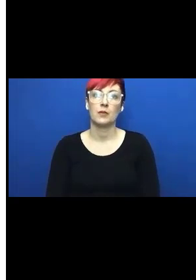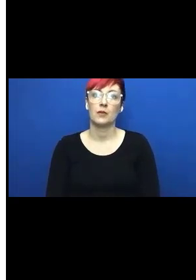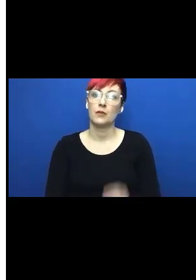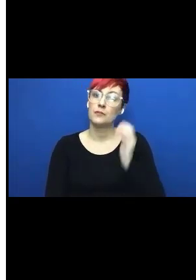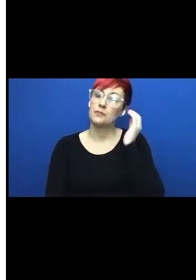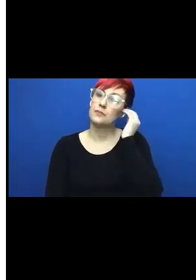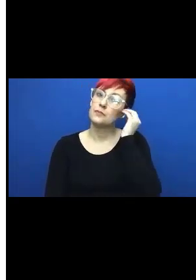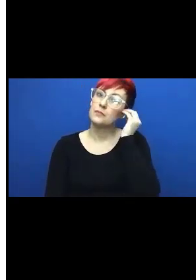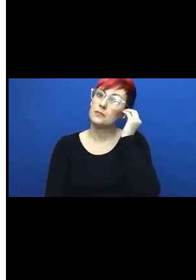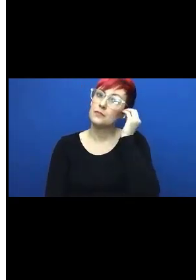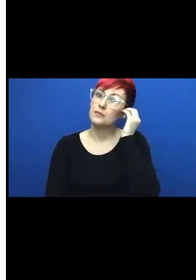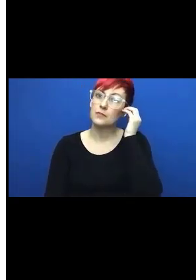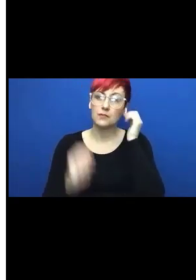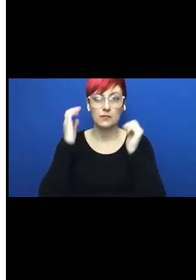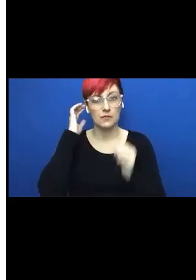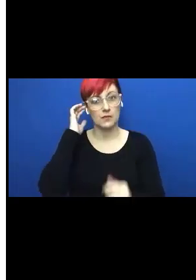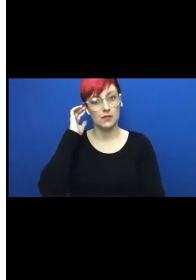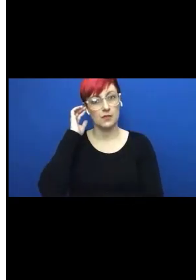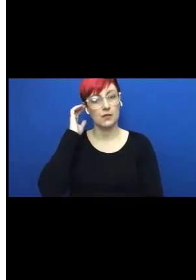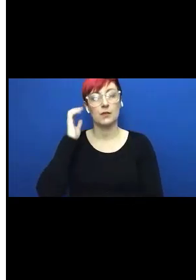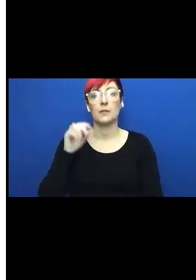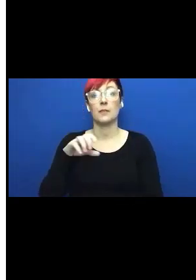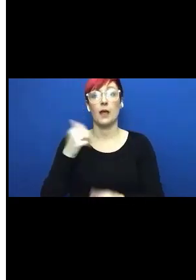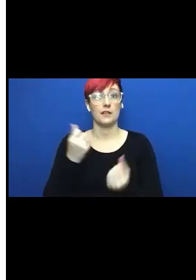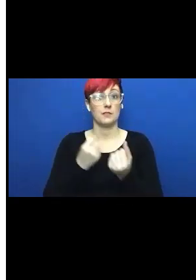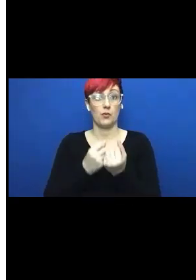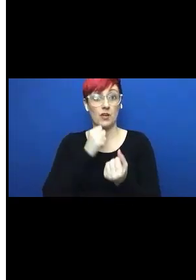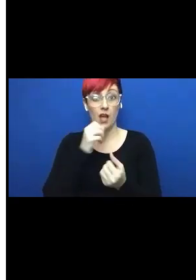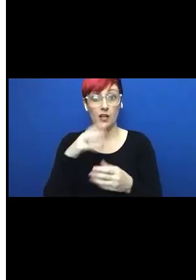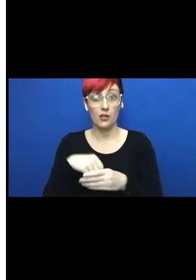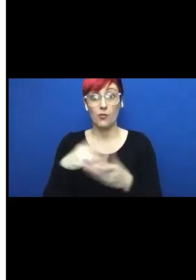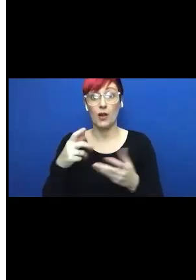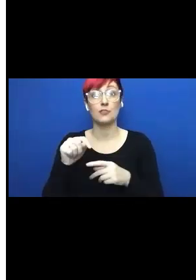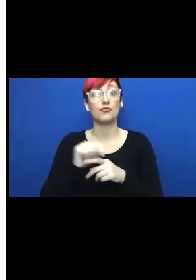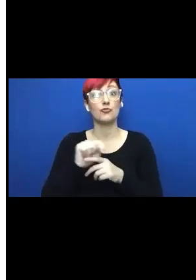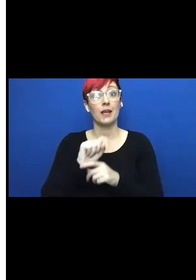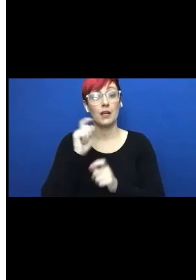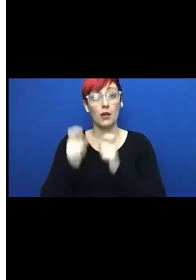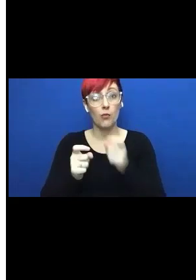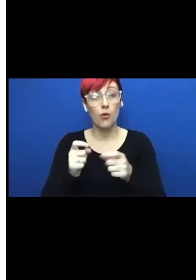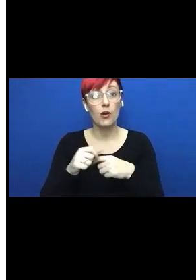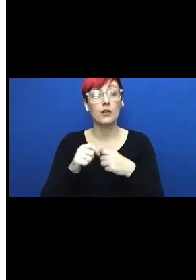What other support does not include is training awards, prizes, and gifts,